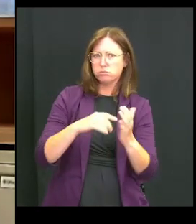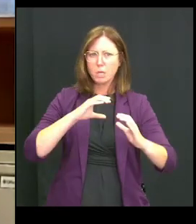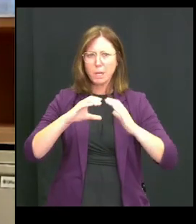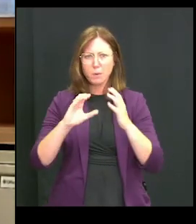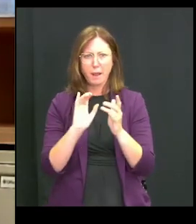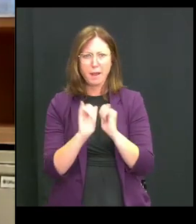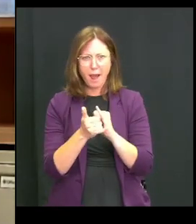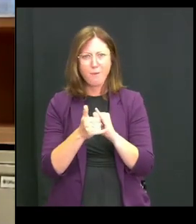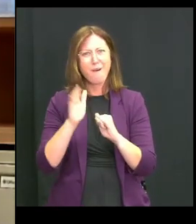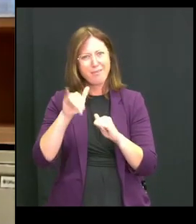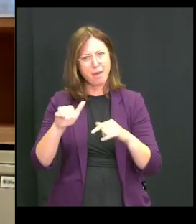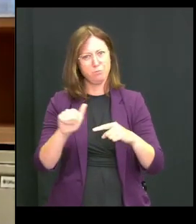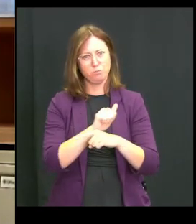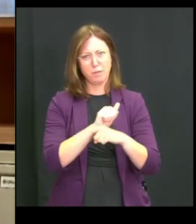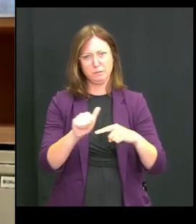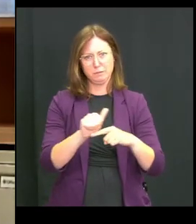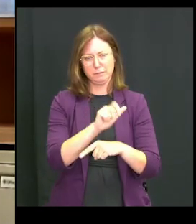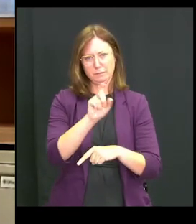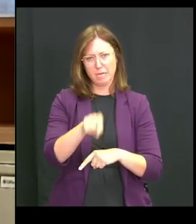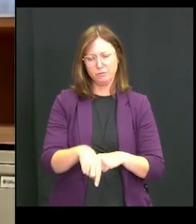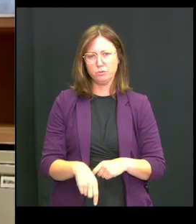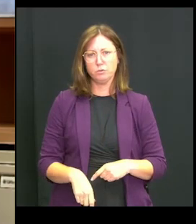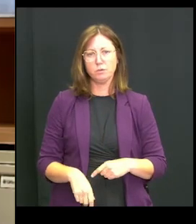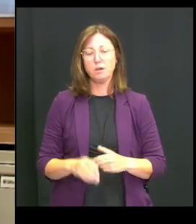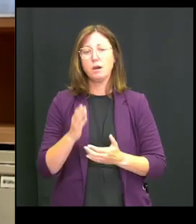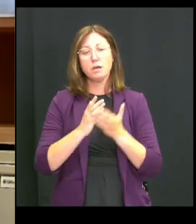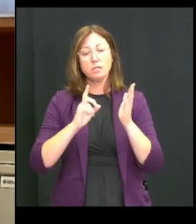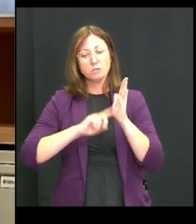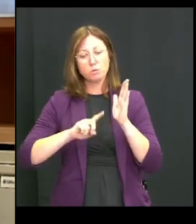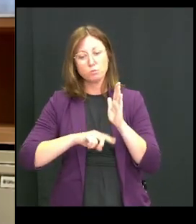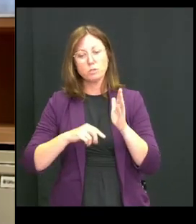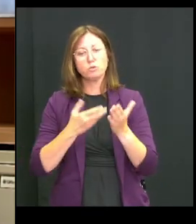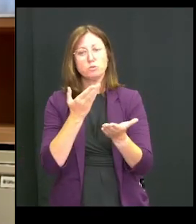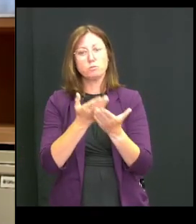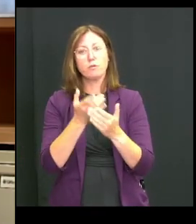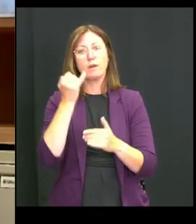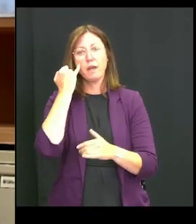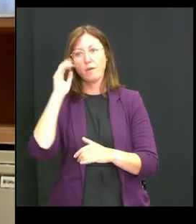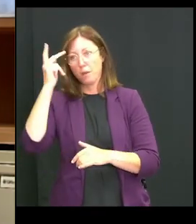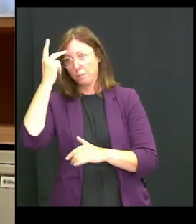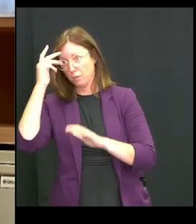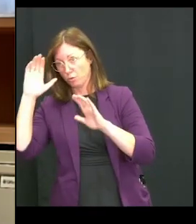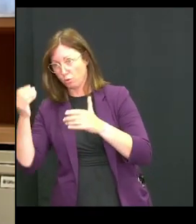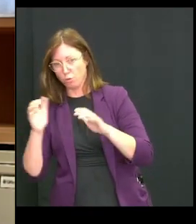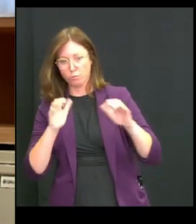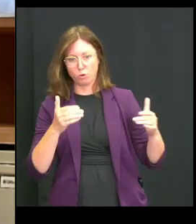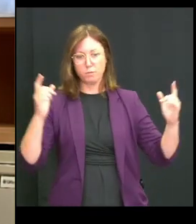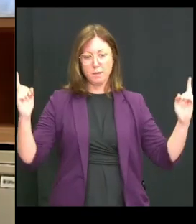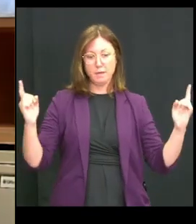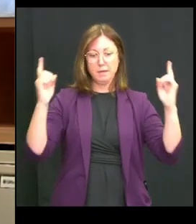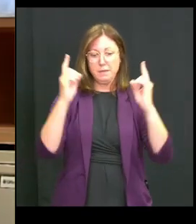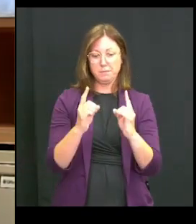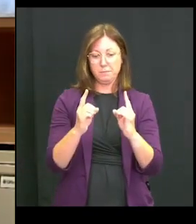We have research that suggests that cross partisan dialogue can reduce affective polarization,